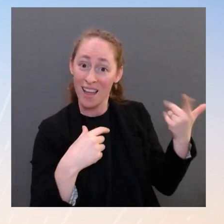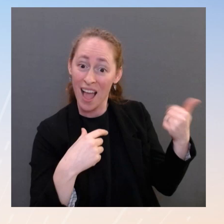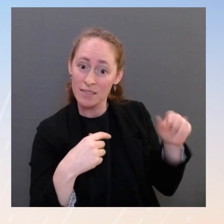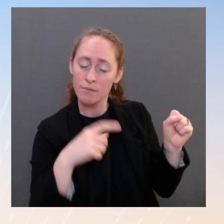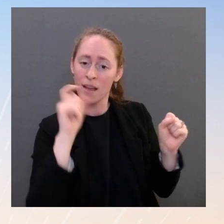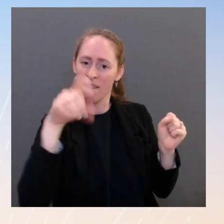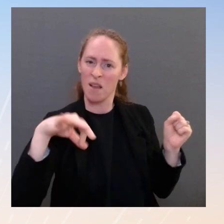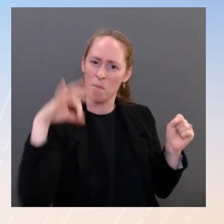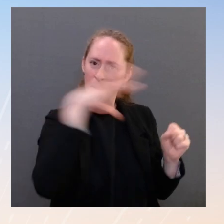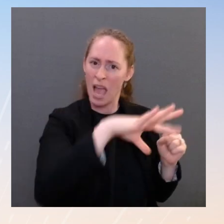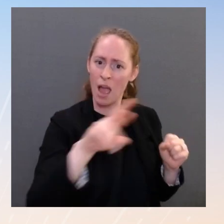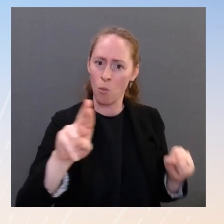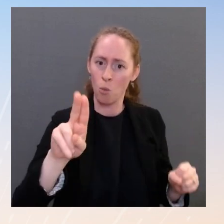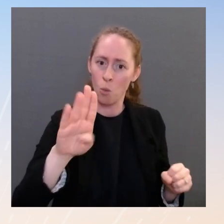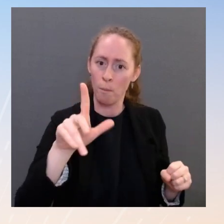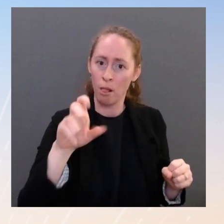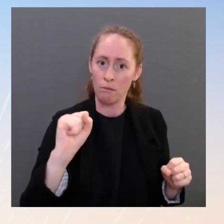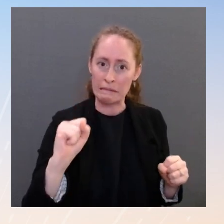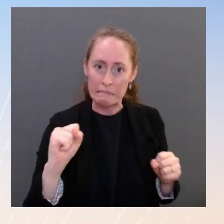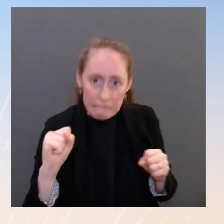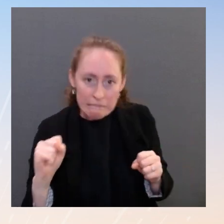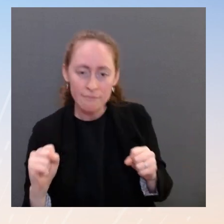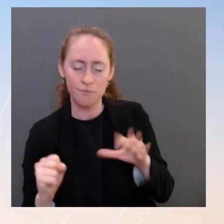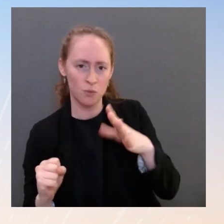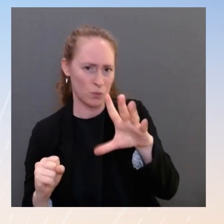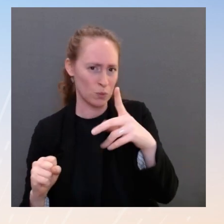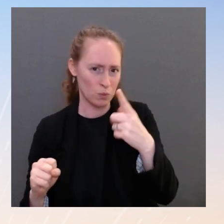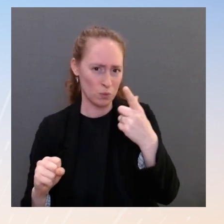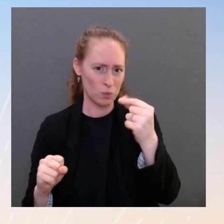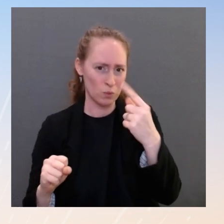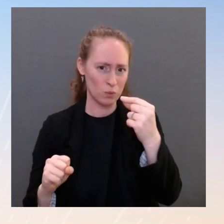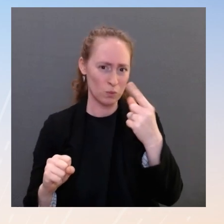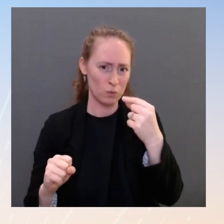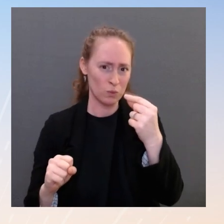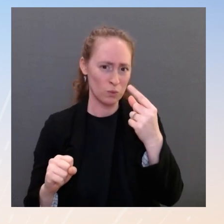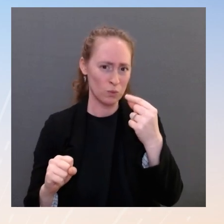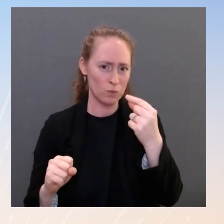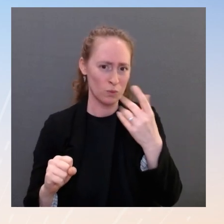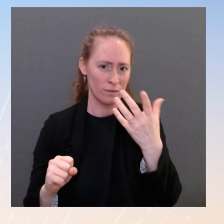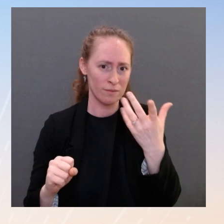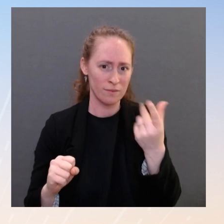that might cave and pay in rubles for energy? Ms. Psaki: I don't think we have a new message to offer today.